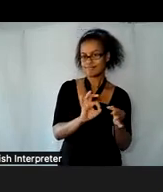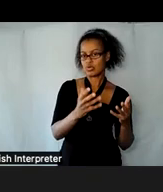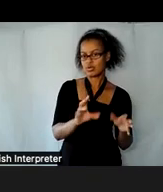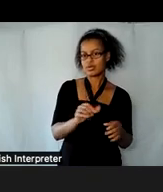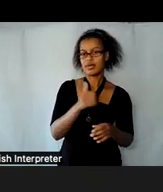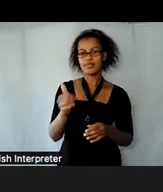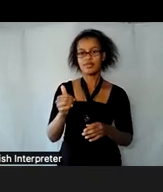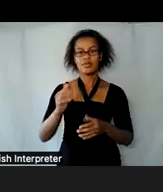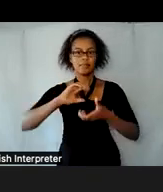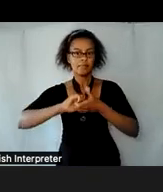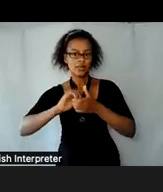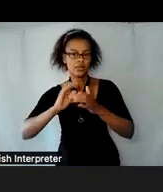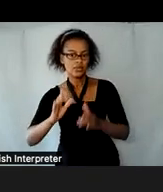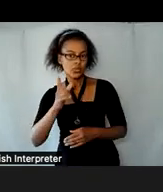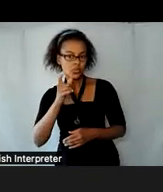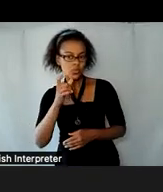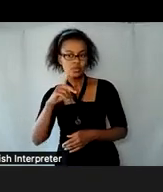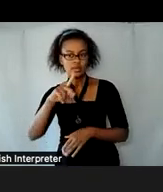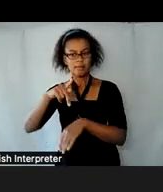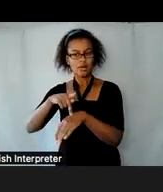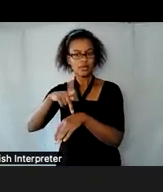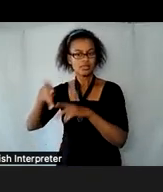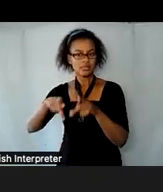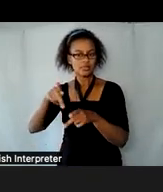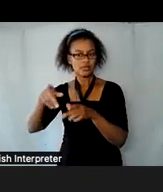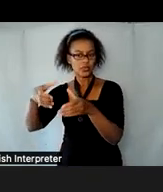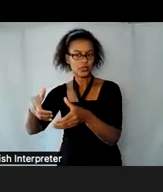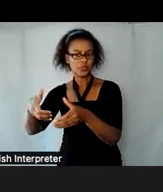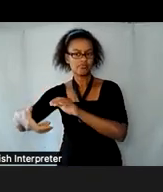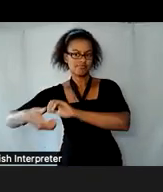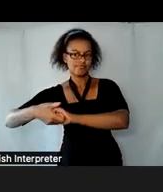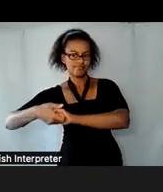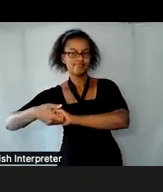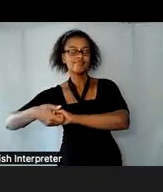And I know we're going to see a video later from our friends at the City of Toronto.